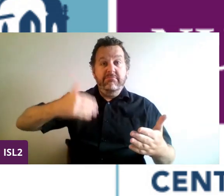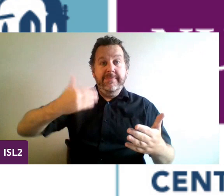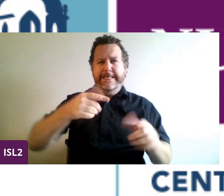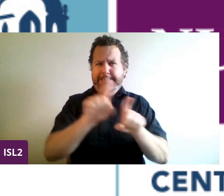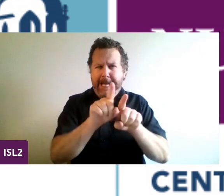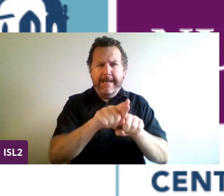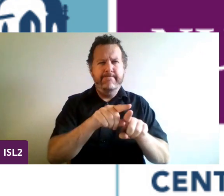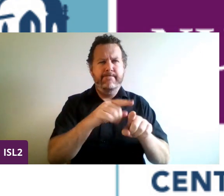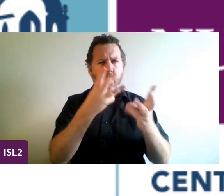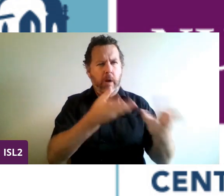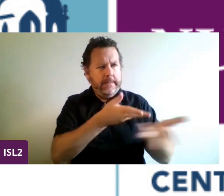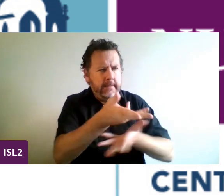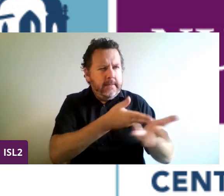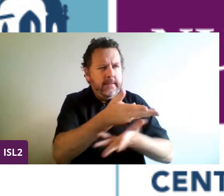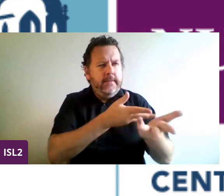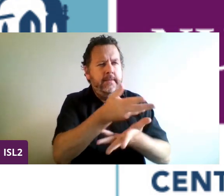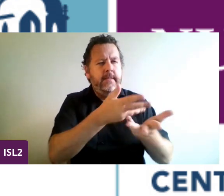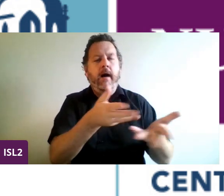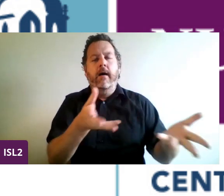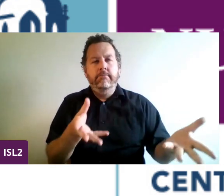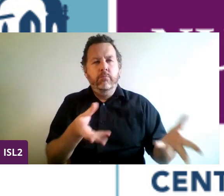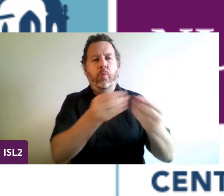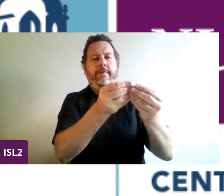by